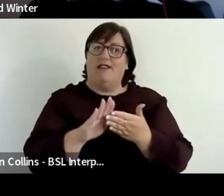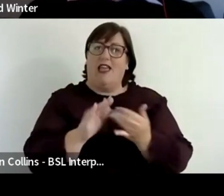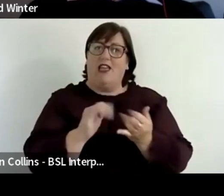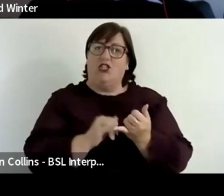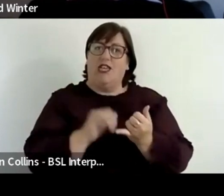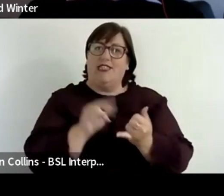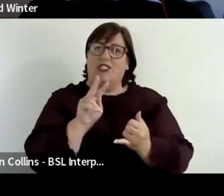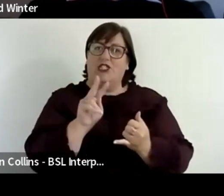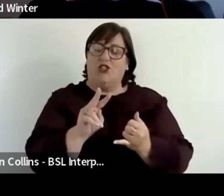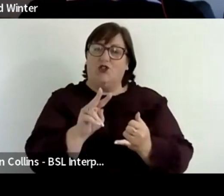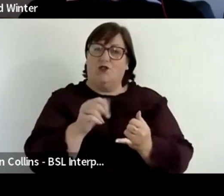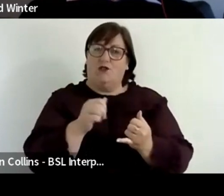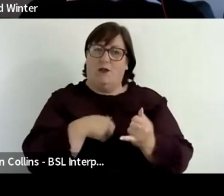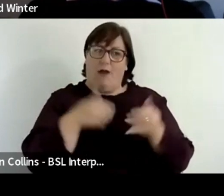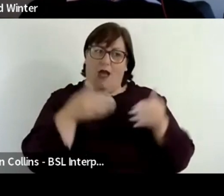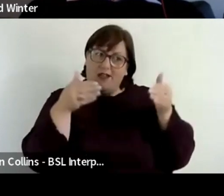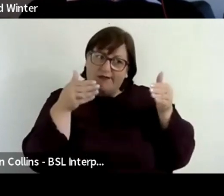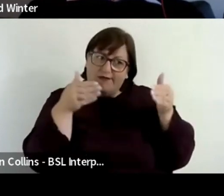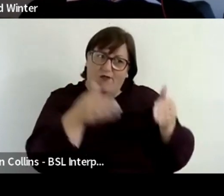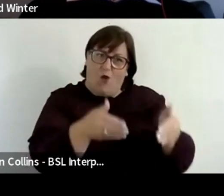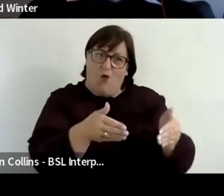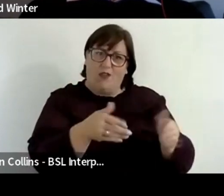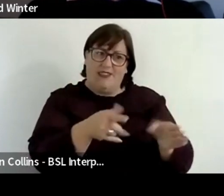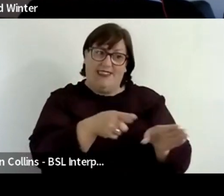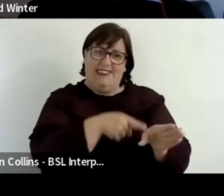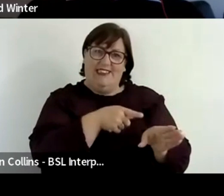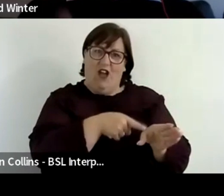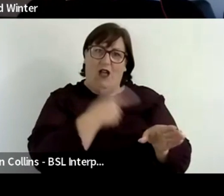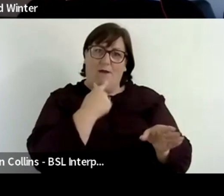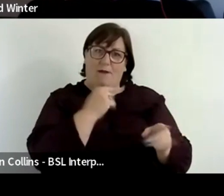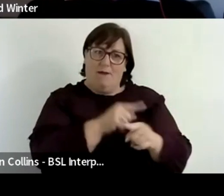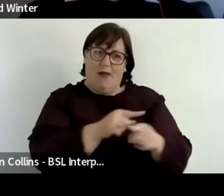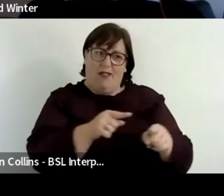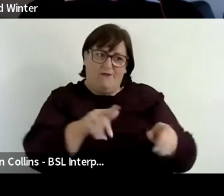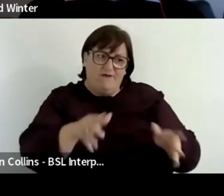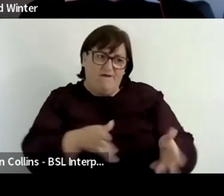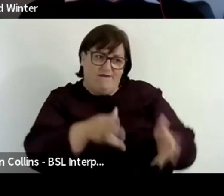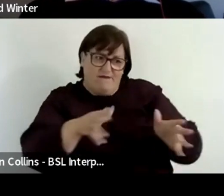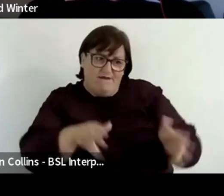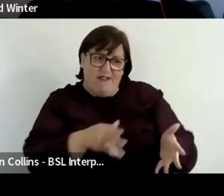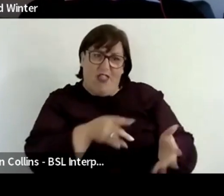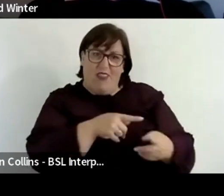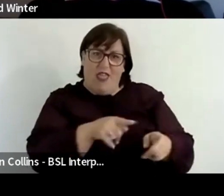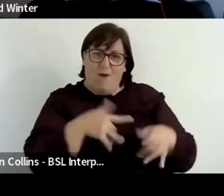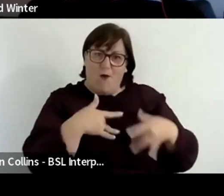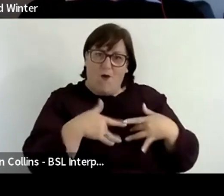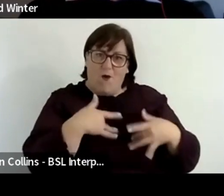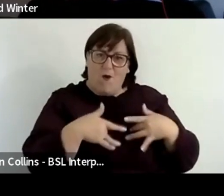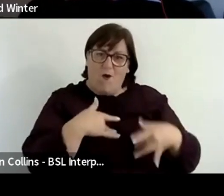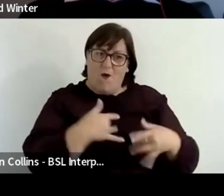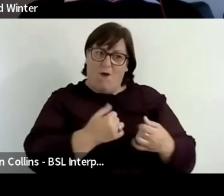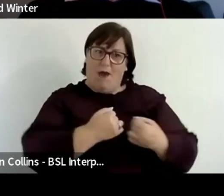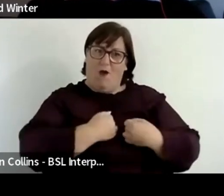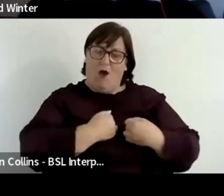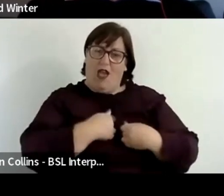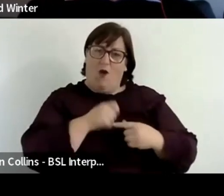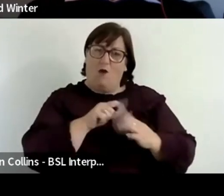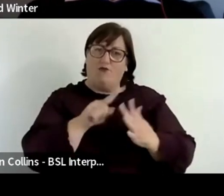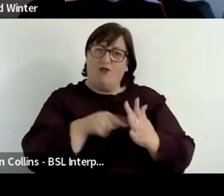people to get them excited about working on our project. I wanted to talk to you today because it is a big part of our values at HS2 that we do this work.